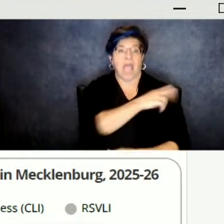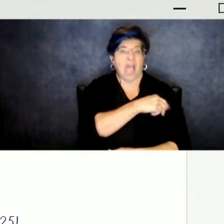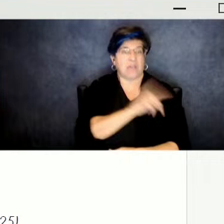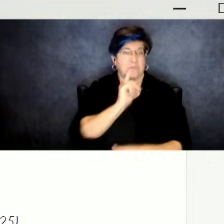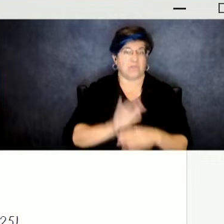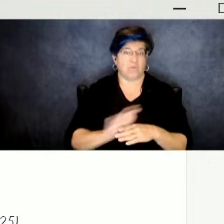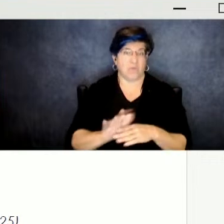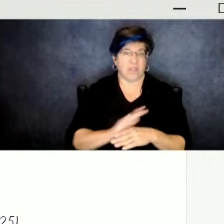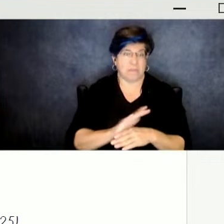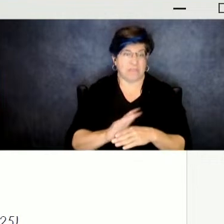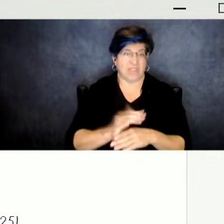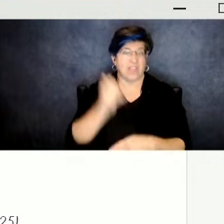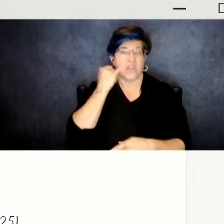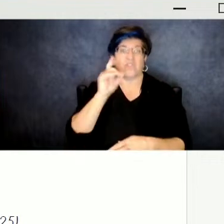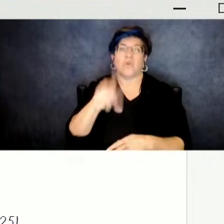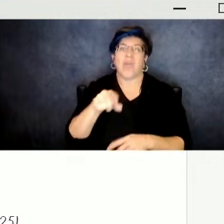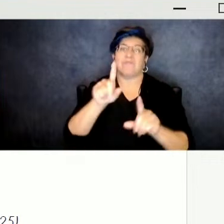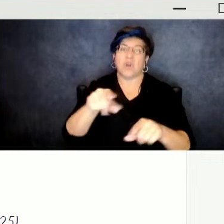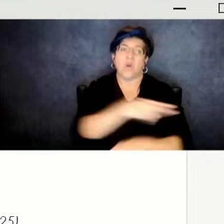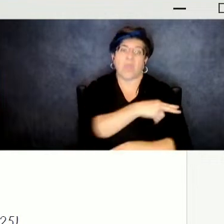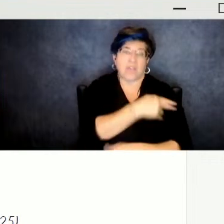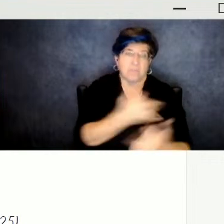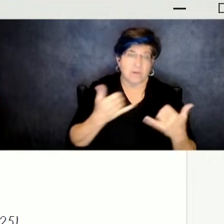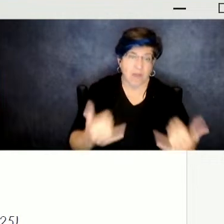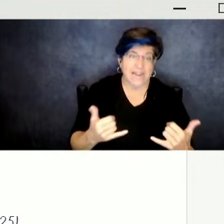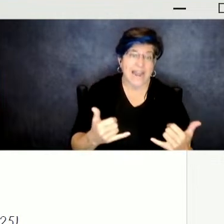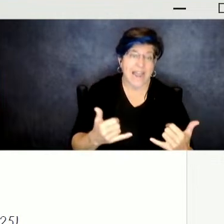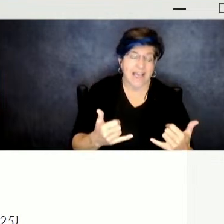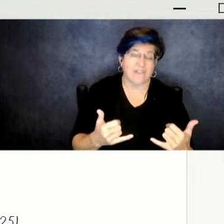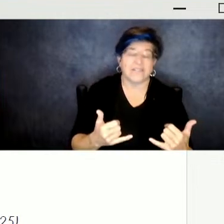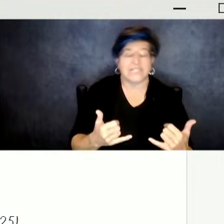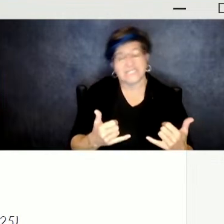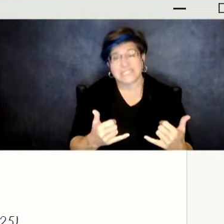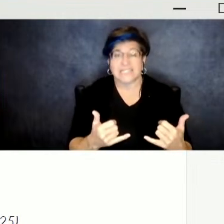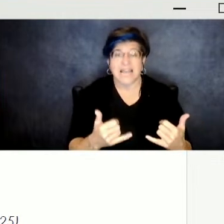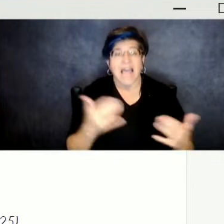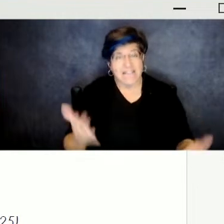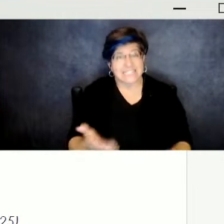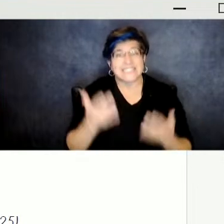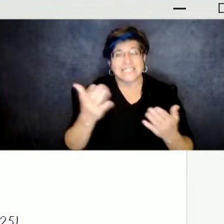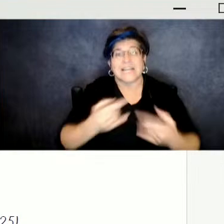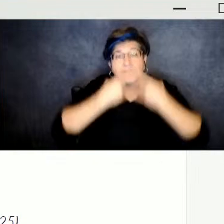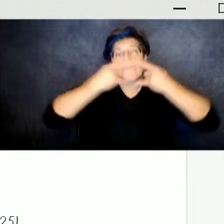COMMUNITY. OUR OUR AS I MENTIONED JUST NOW OUR HOSPITALS ARE REALLY BUSY.